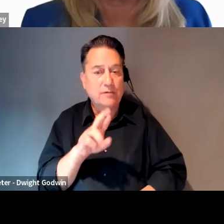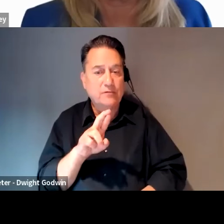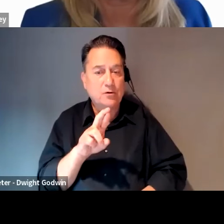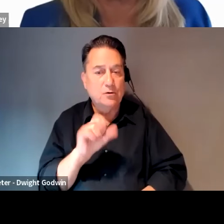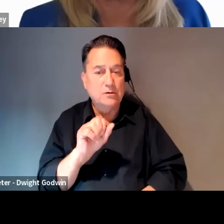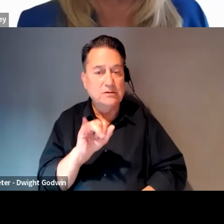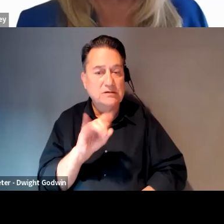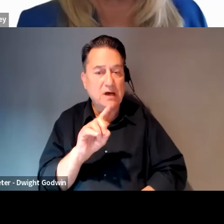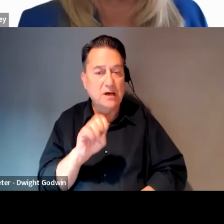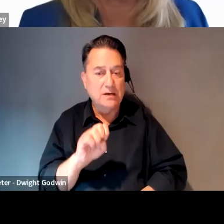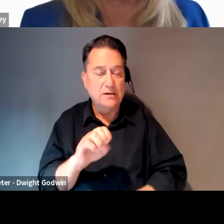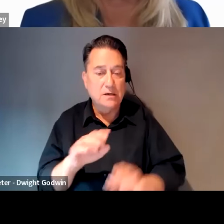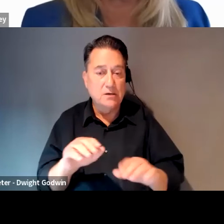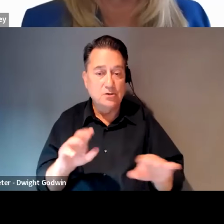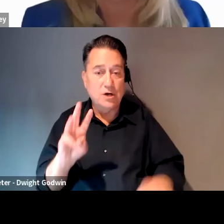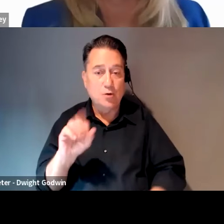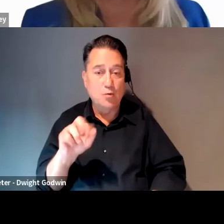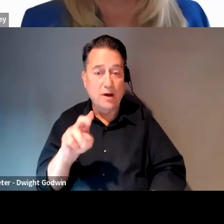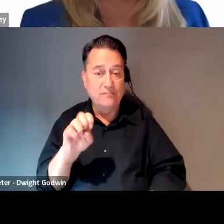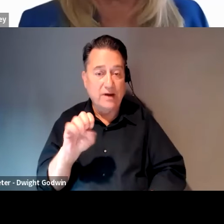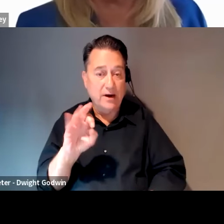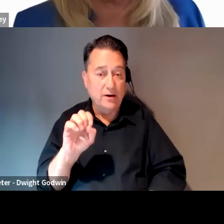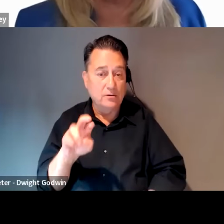child welfare created that data dashboard.